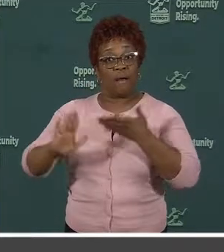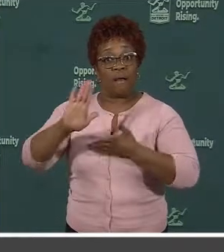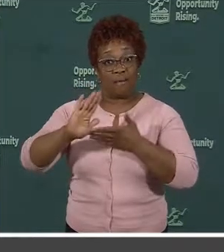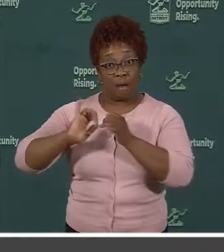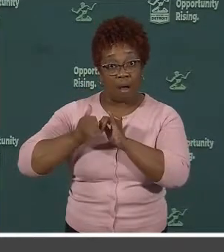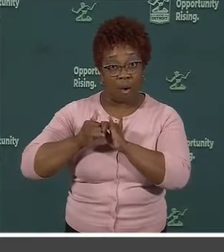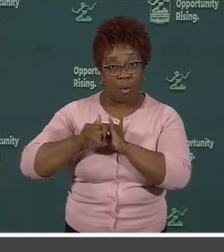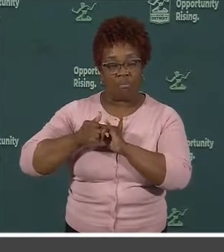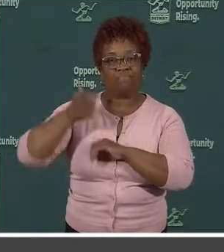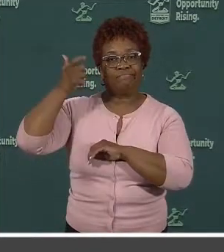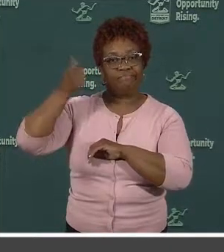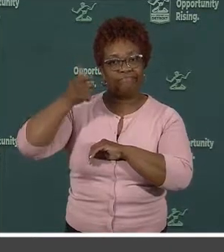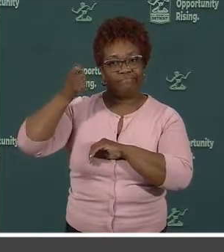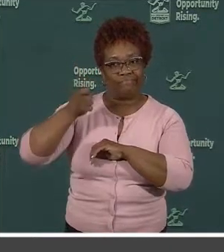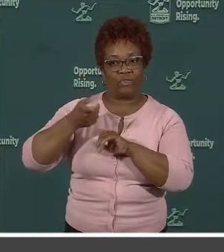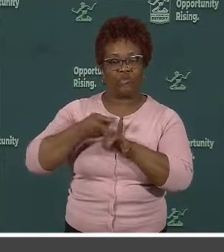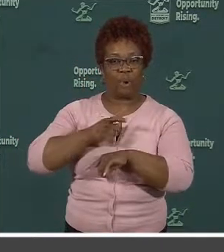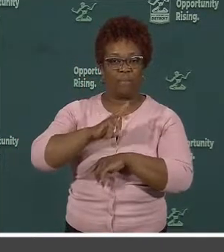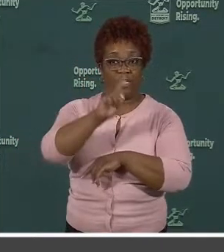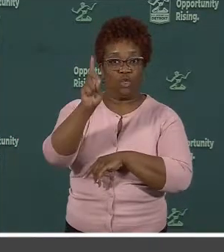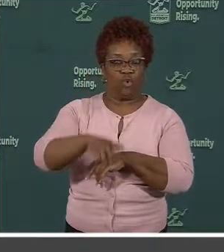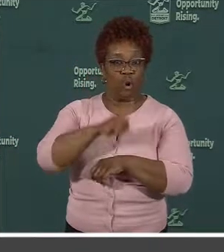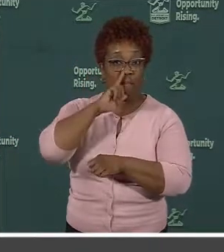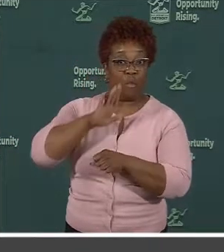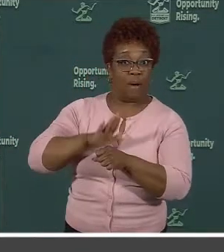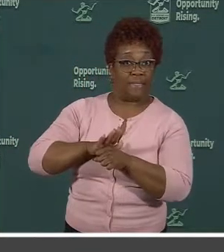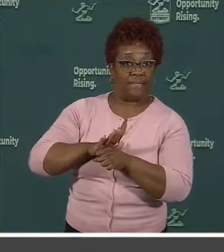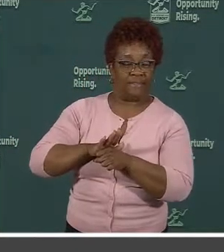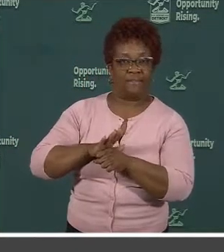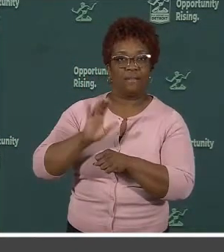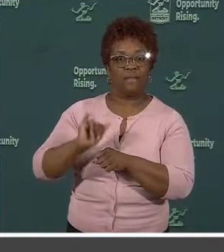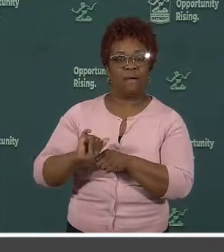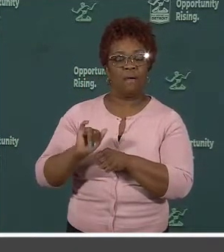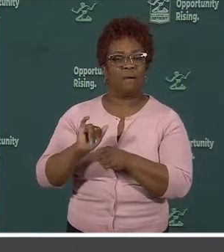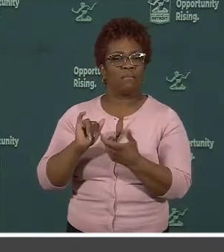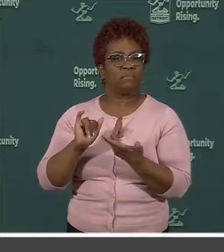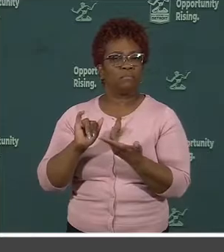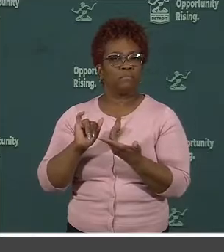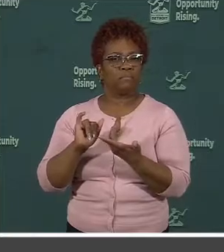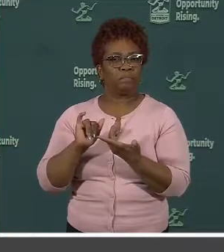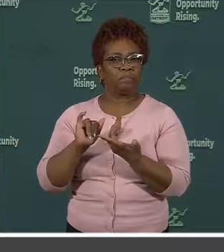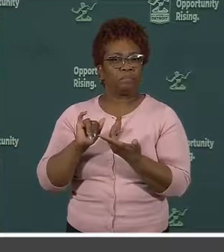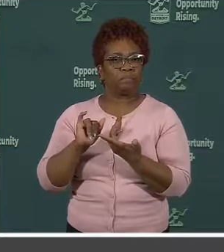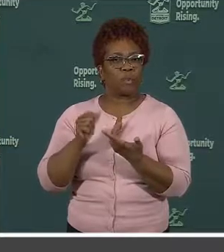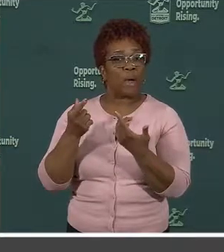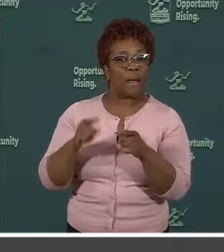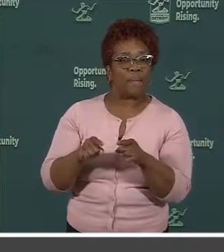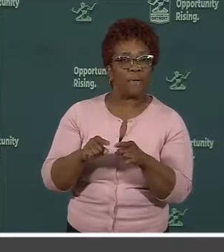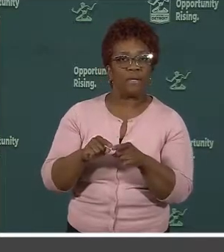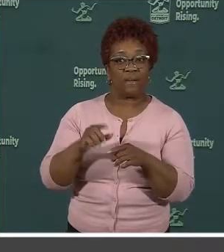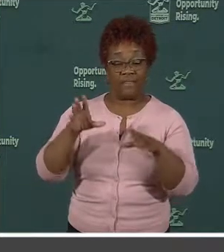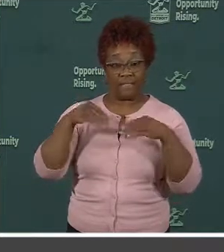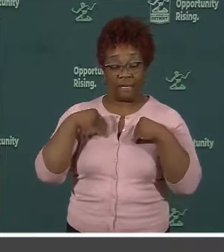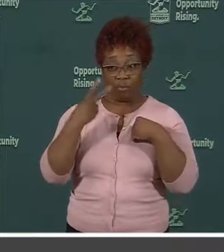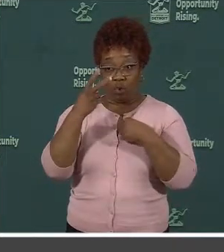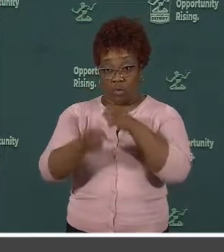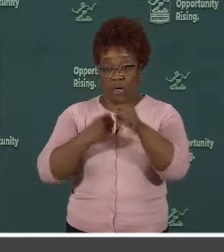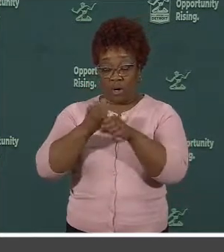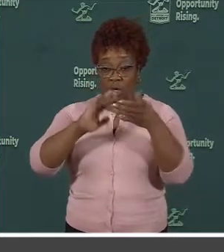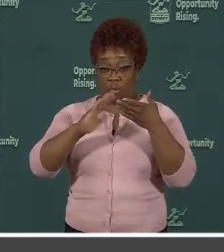DETROIT PROMISE AND THE WAY IT WORKS IS IF YOU'RE ACCEPTED AT A TWO YEAR COMMUNITY COLLEGE WE COVER YOUR TUITION YOU DON'T